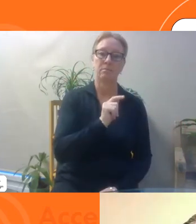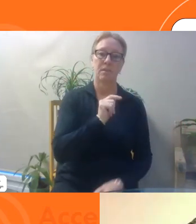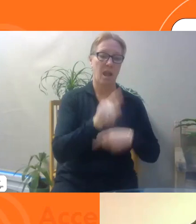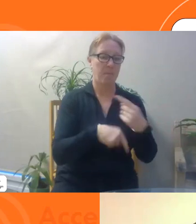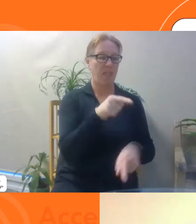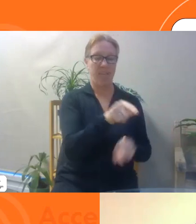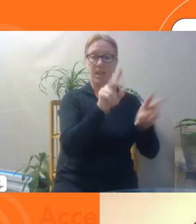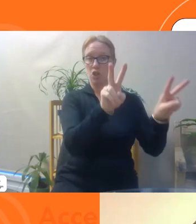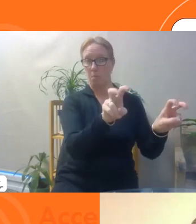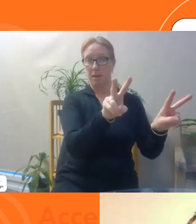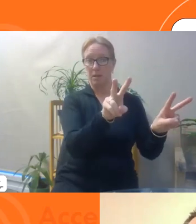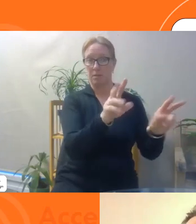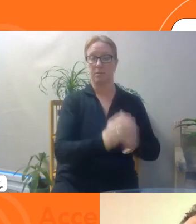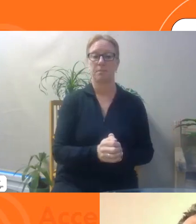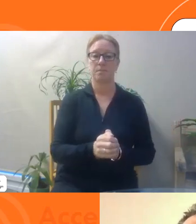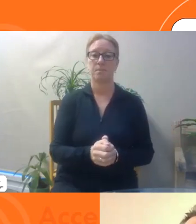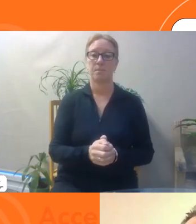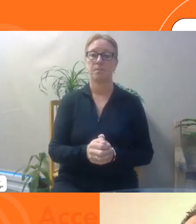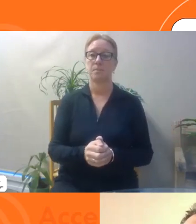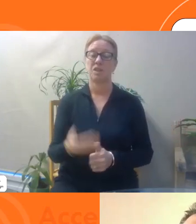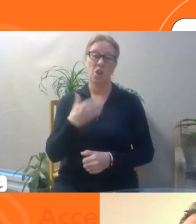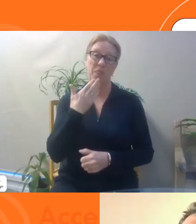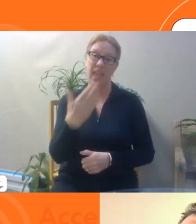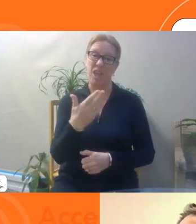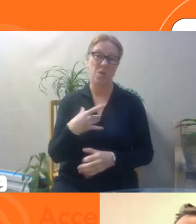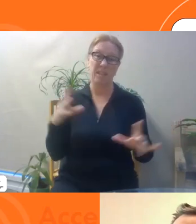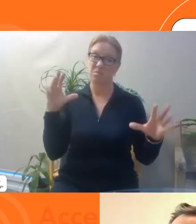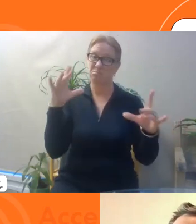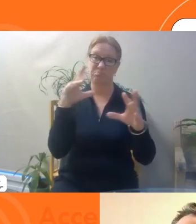So thank you, that's really all that I have to offer at this point.